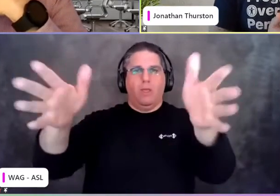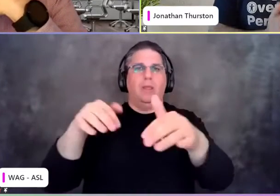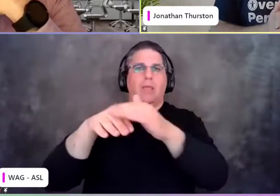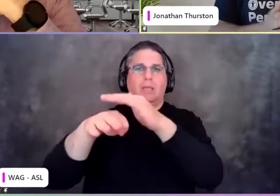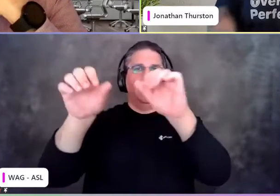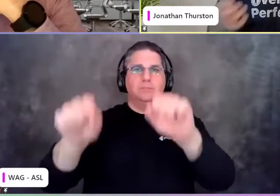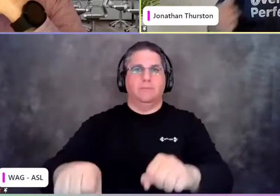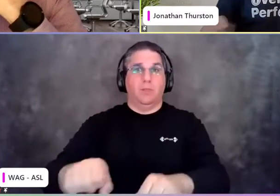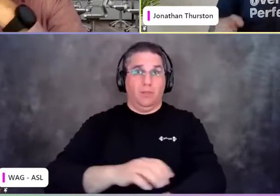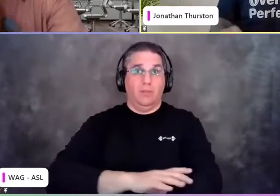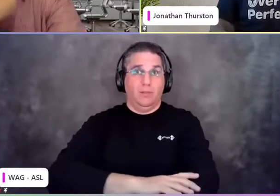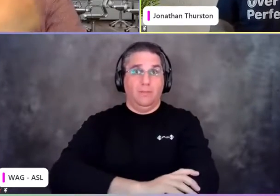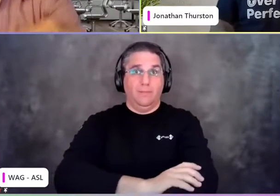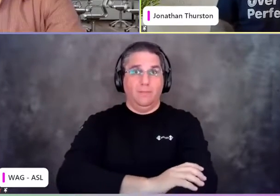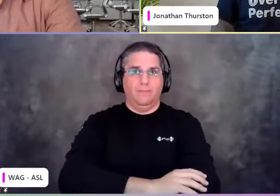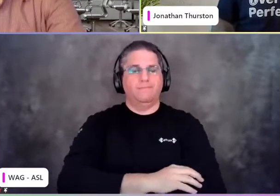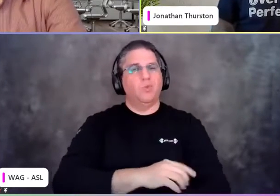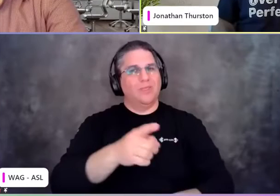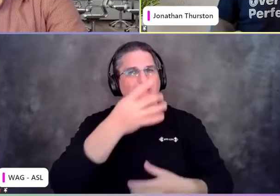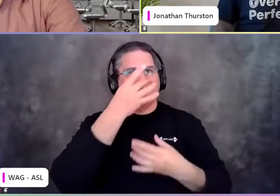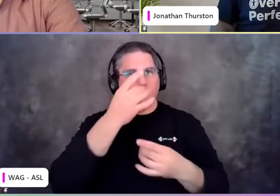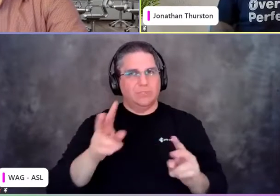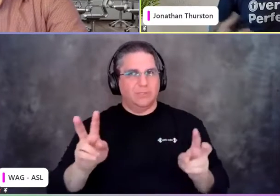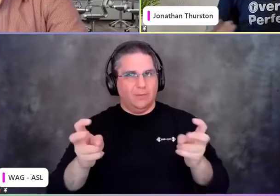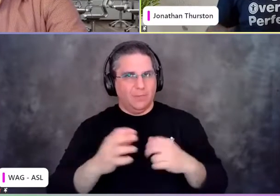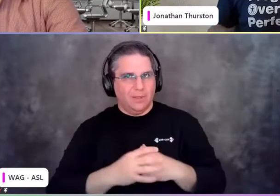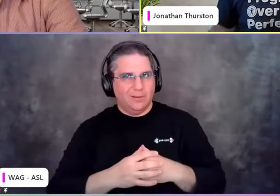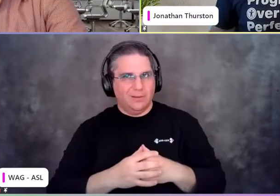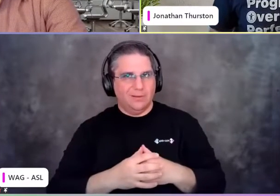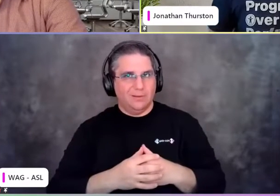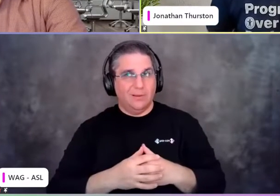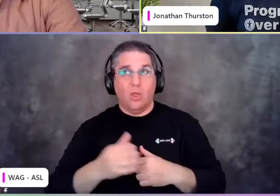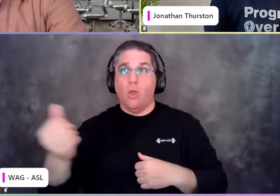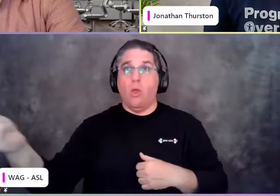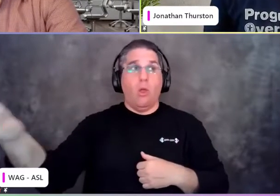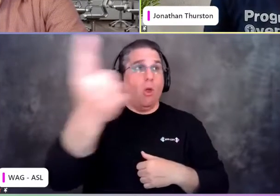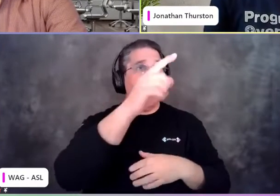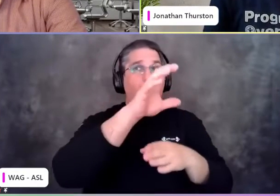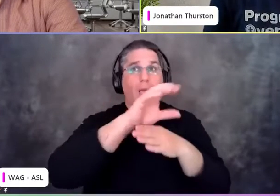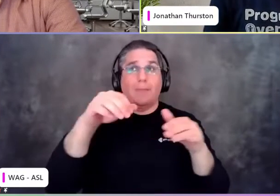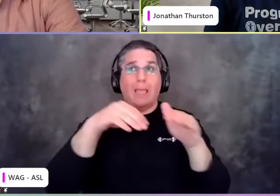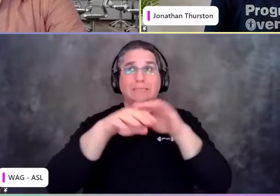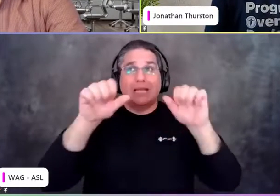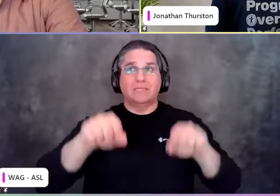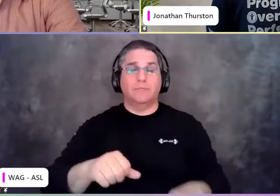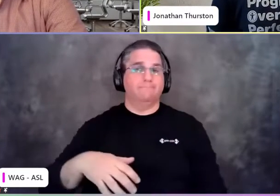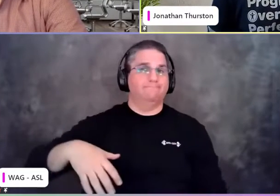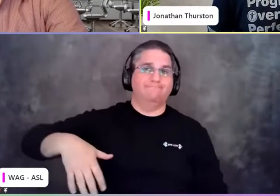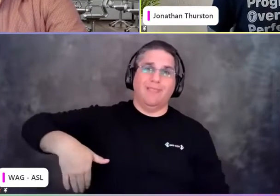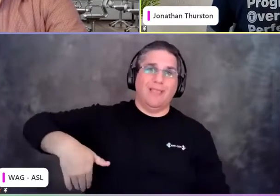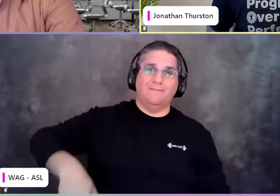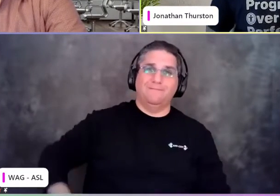become part of your organization, to be accessible. Now it's an